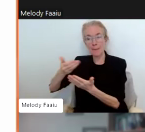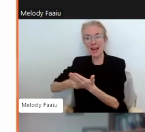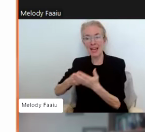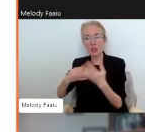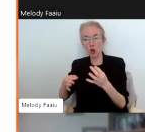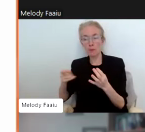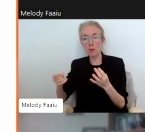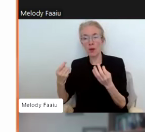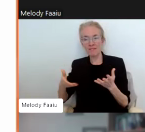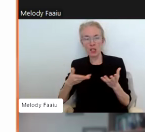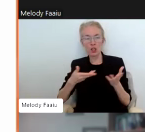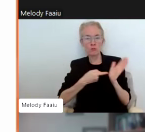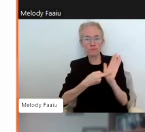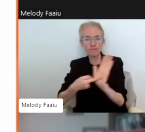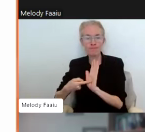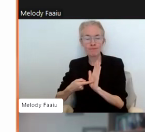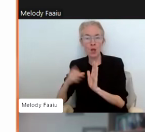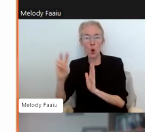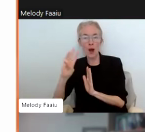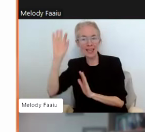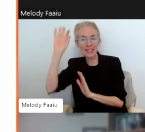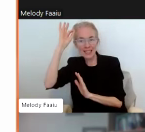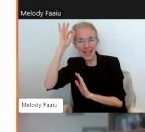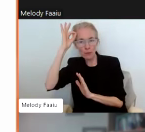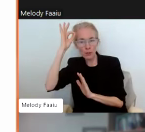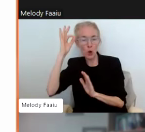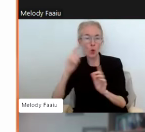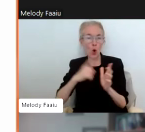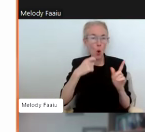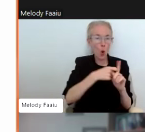Low Vision NZ and a few others, and then from this we produced